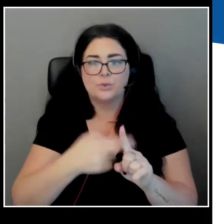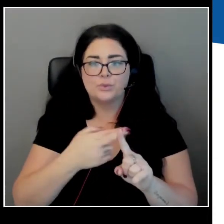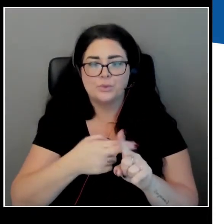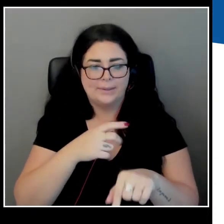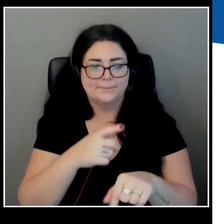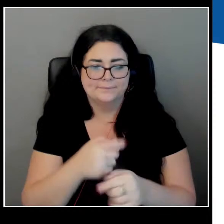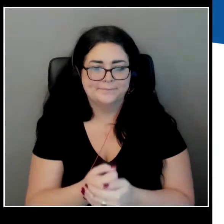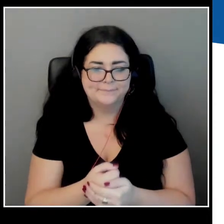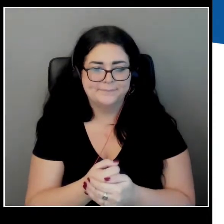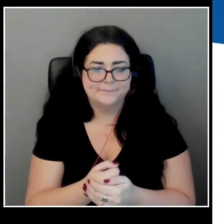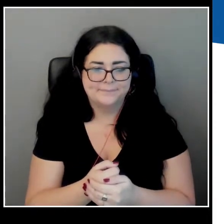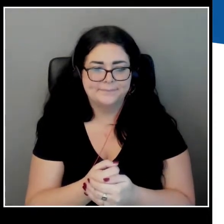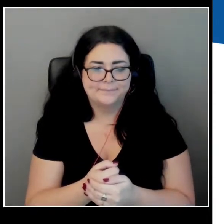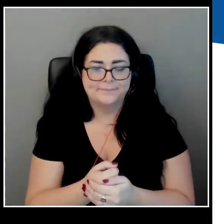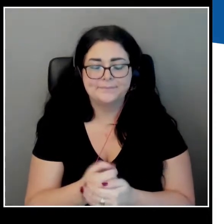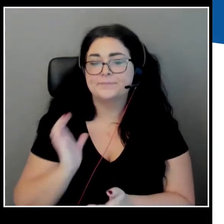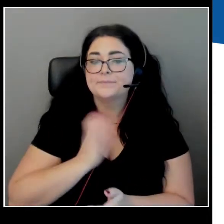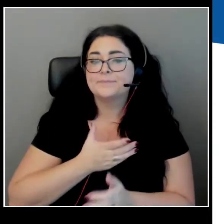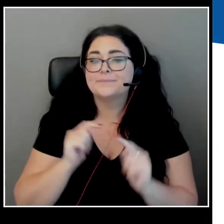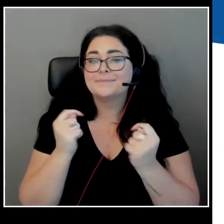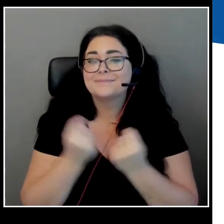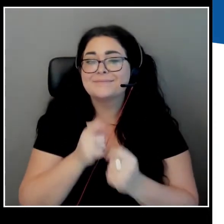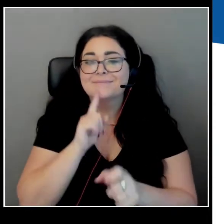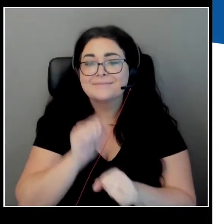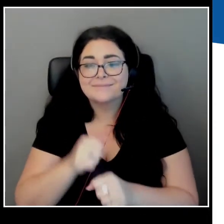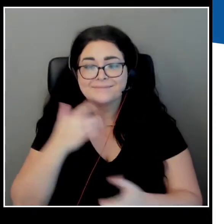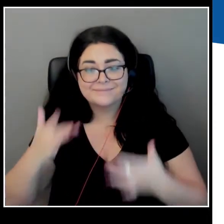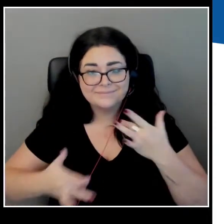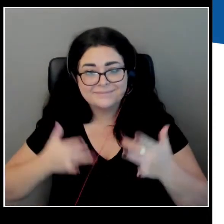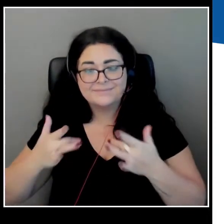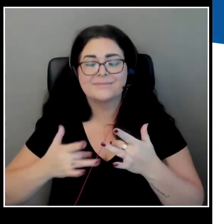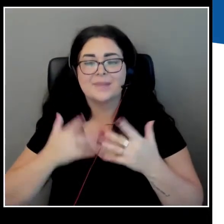Our team is very excited about the possibilities this new vessel presents.